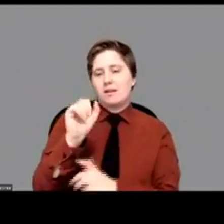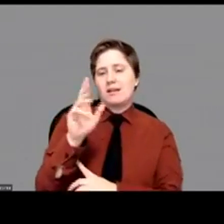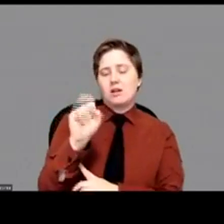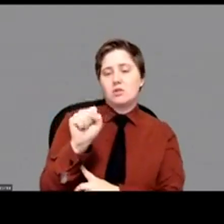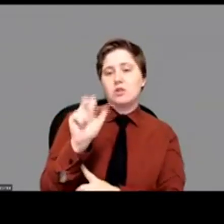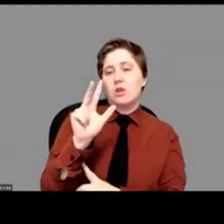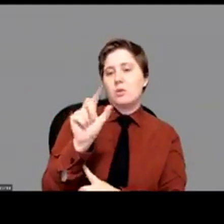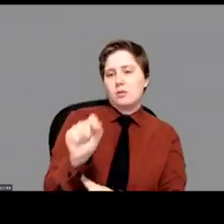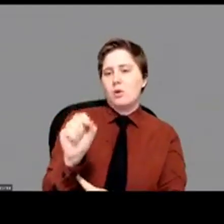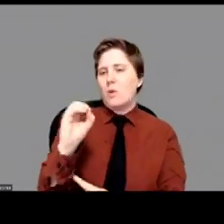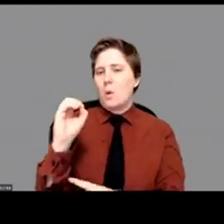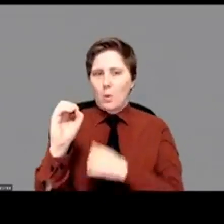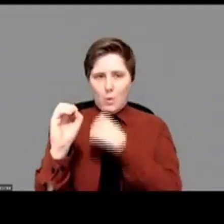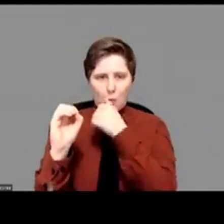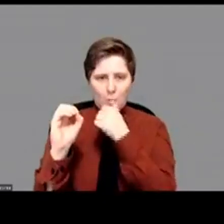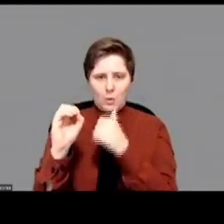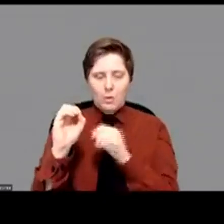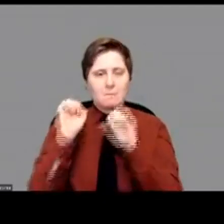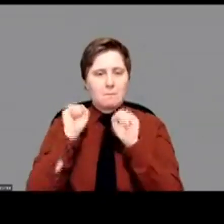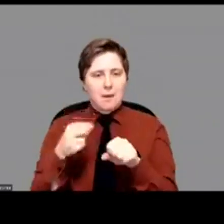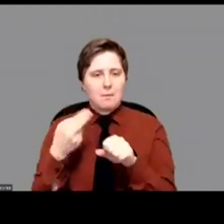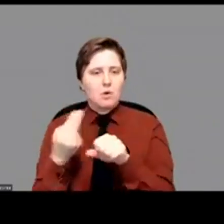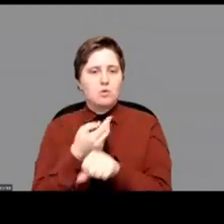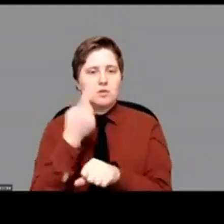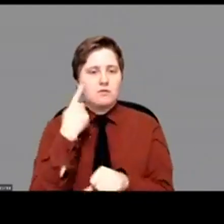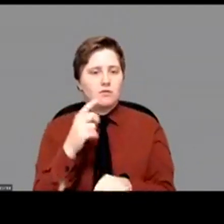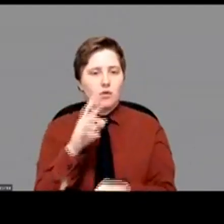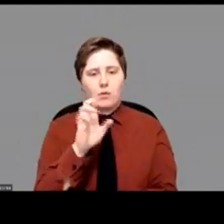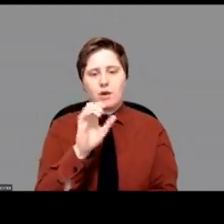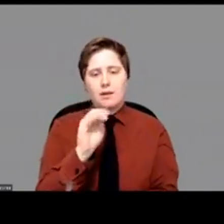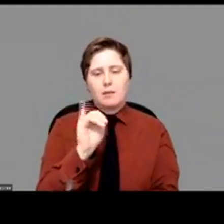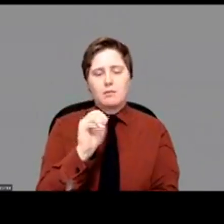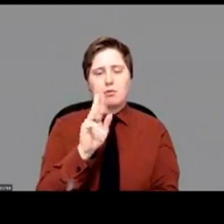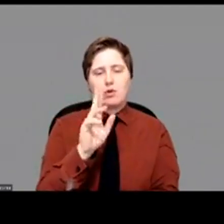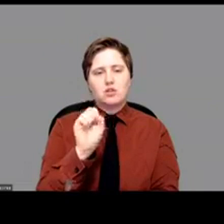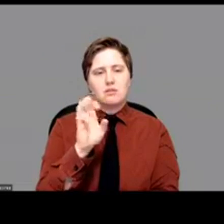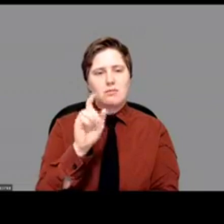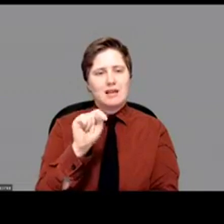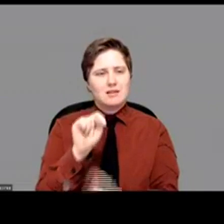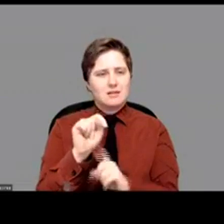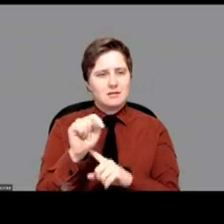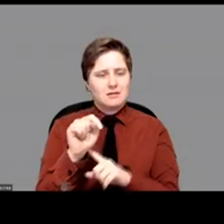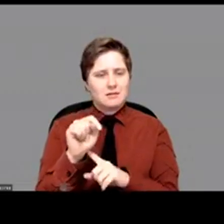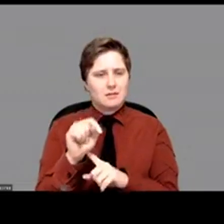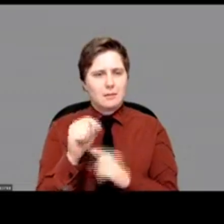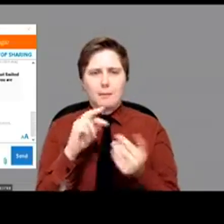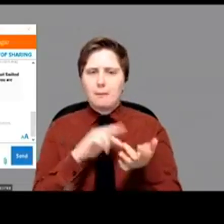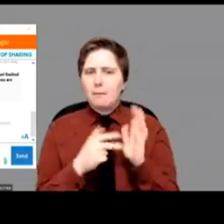able to be used for reimbursement. In other words, should cities and states be